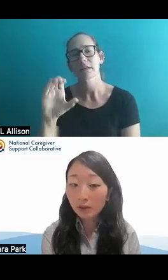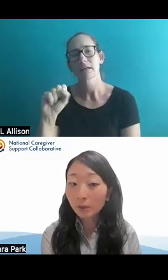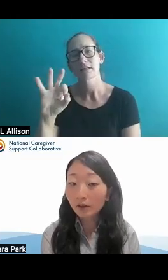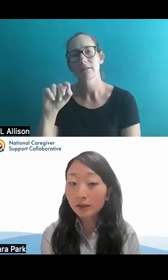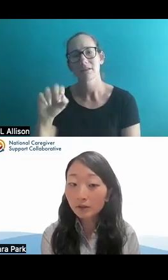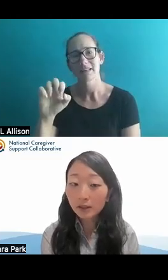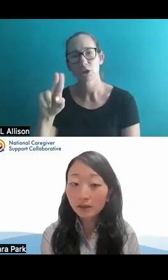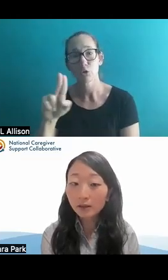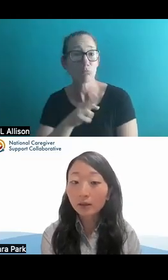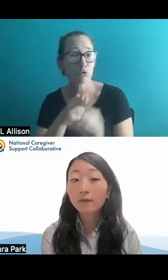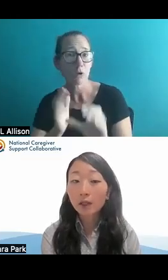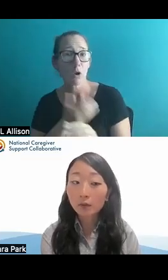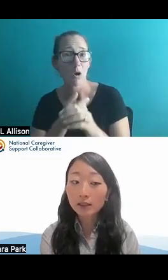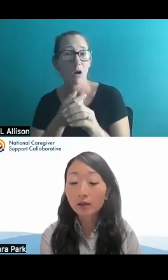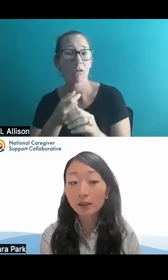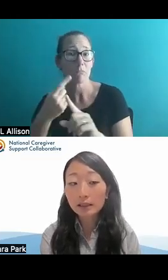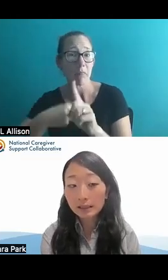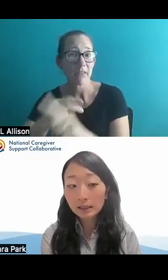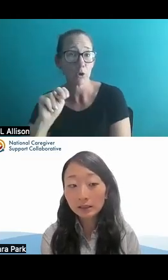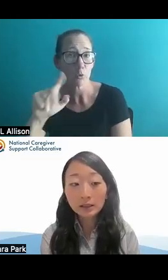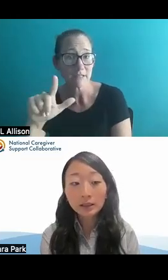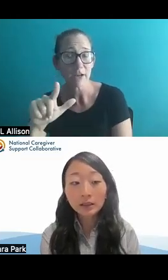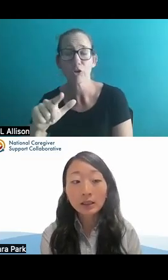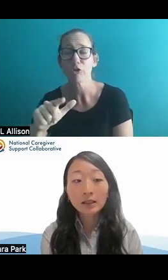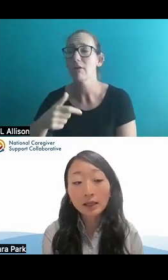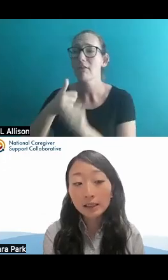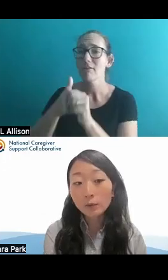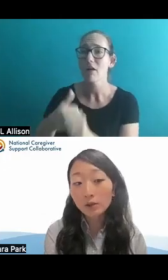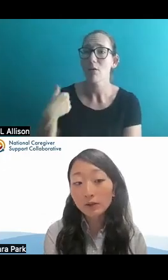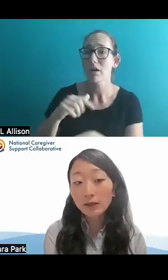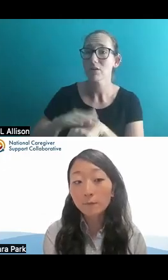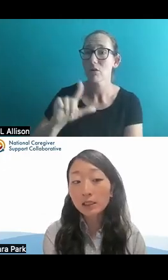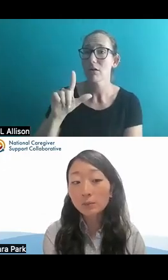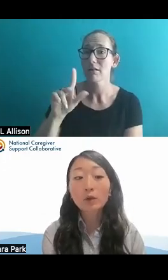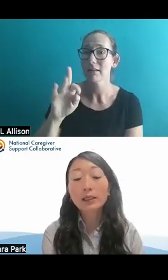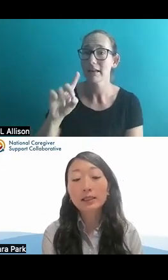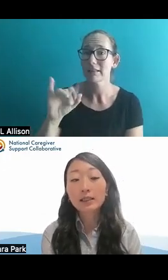our monthly newsletter, follow us on LinkedIn, and then lastly we also have many more exciting